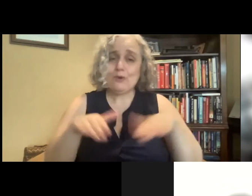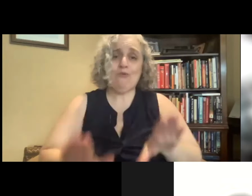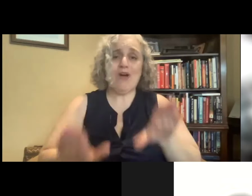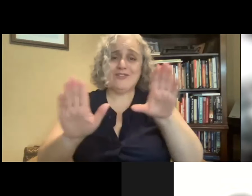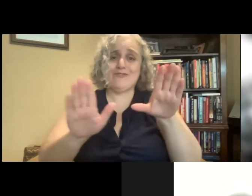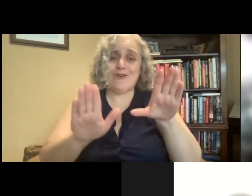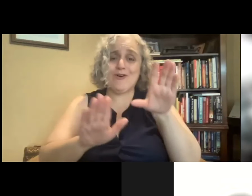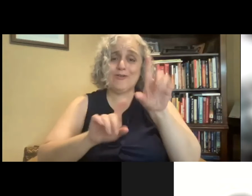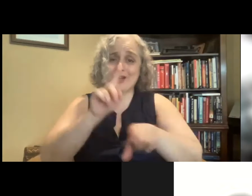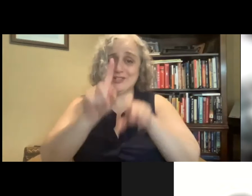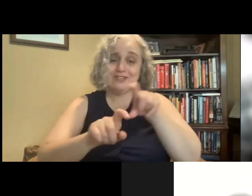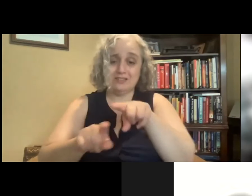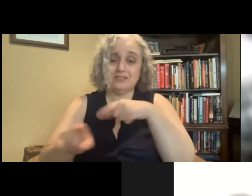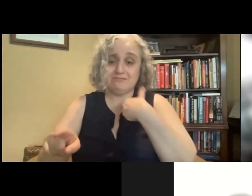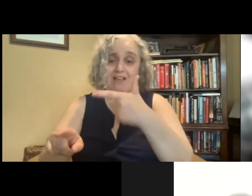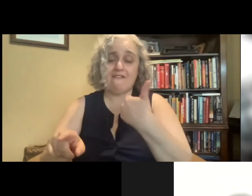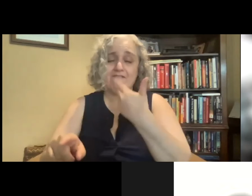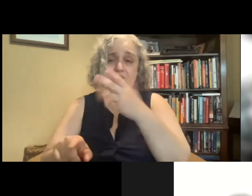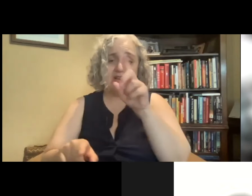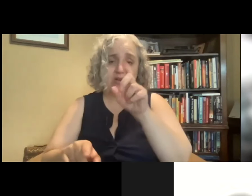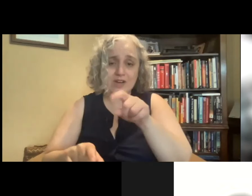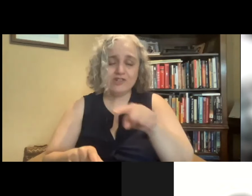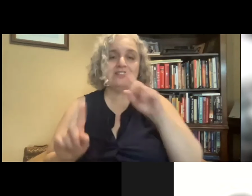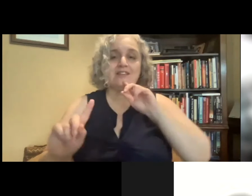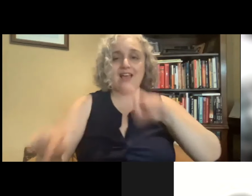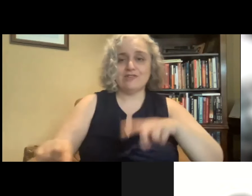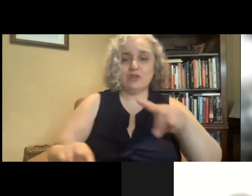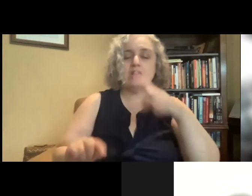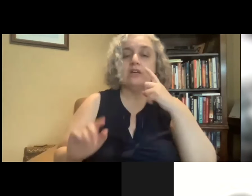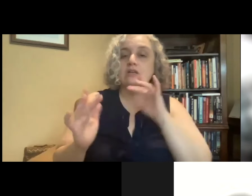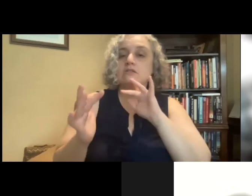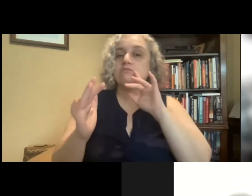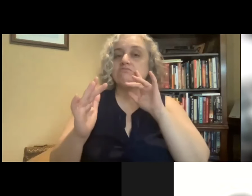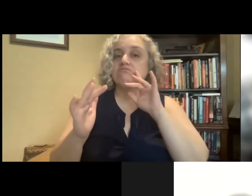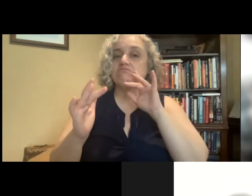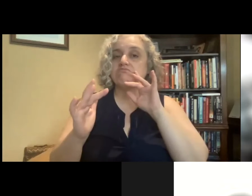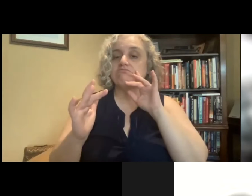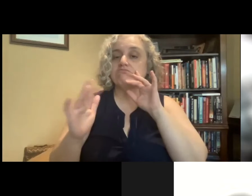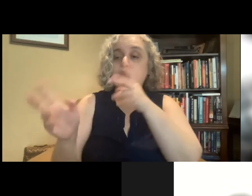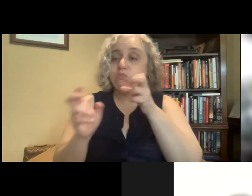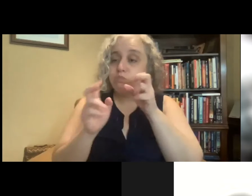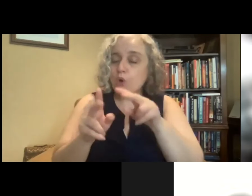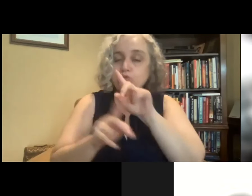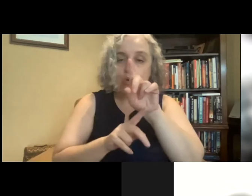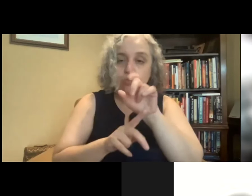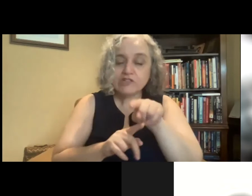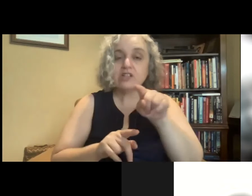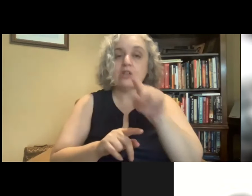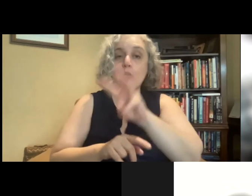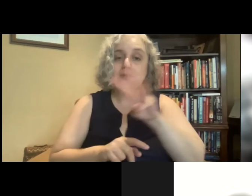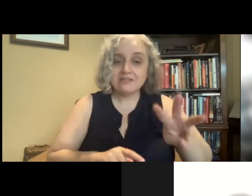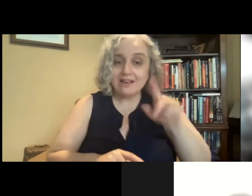I encourage people to visit the We Count website, post your questions there, or reach out to him. We'll do our best to try to get